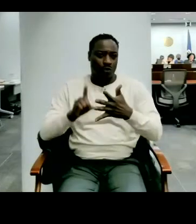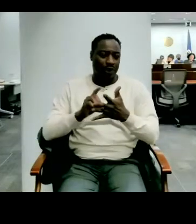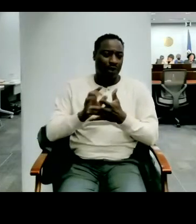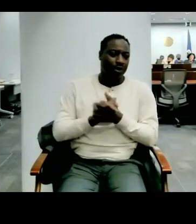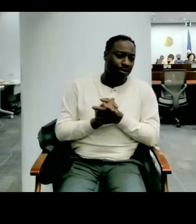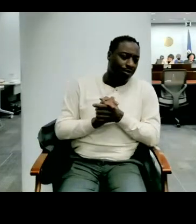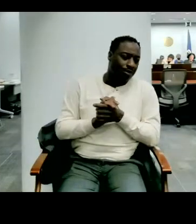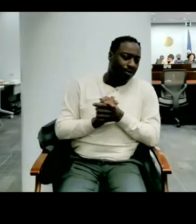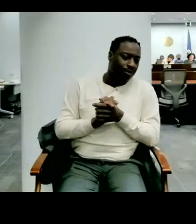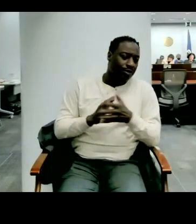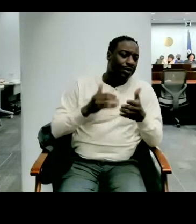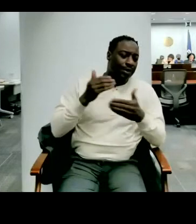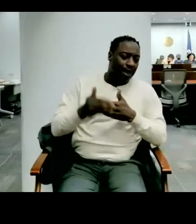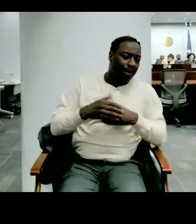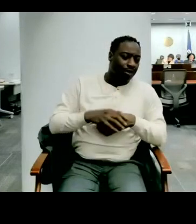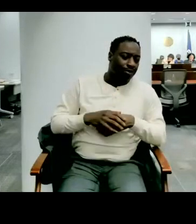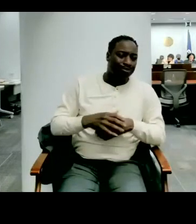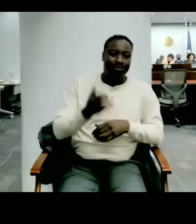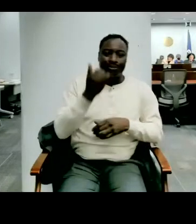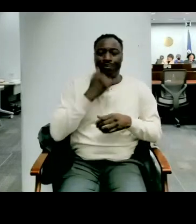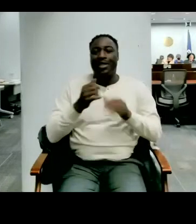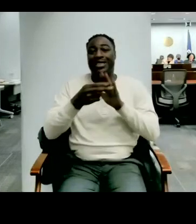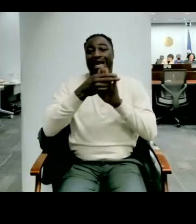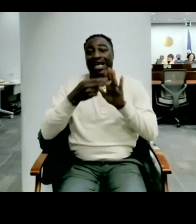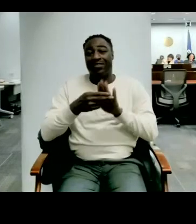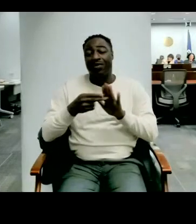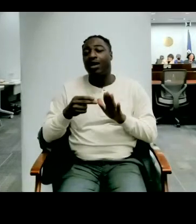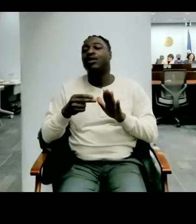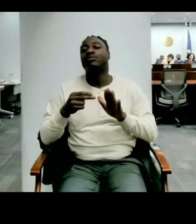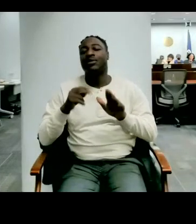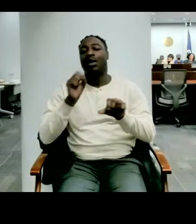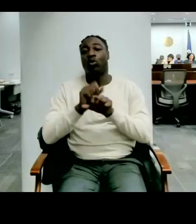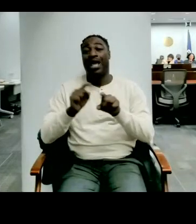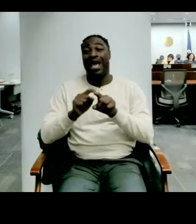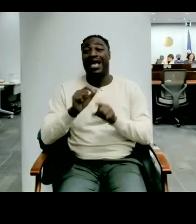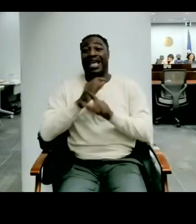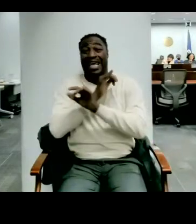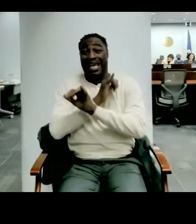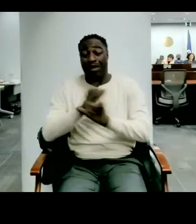Next is the issue of misclassifying employees as independent contractors, which is a strikingly